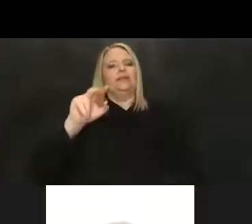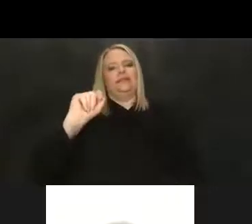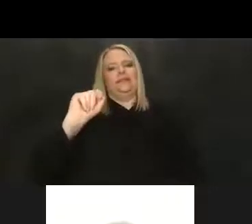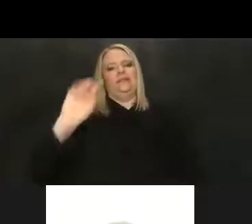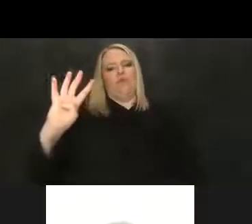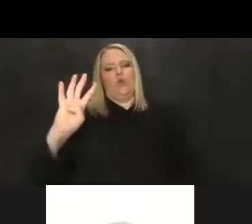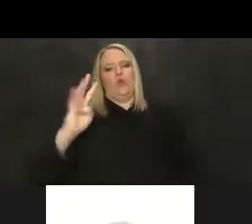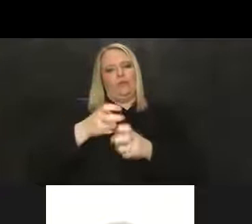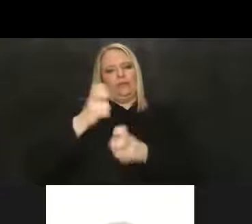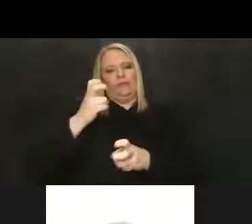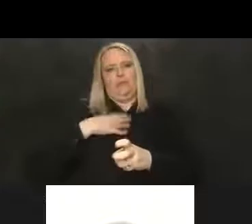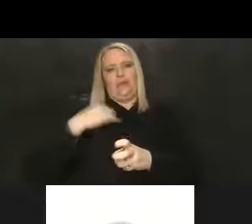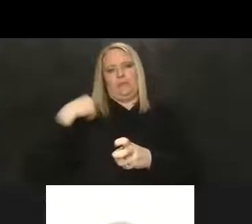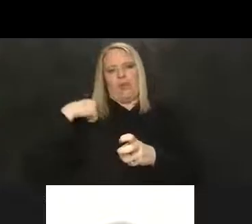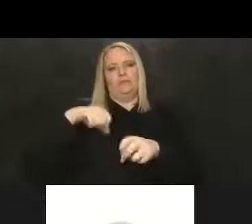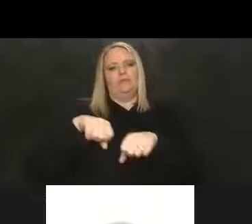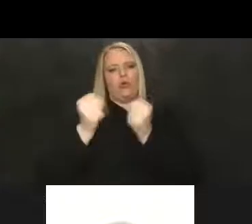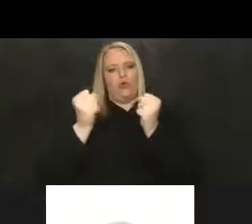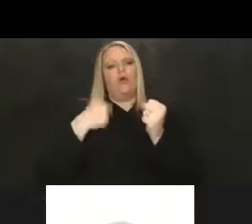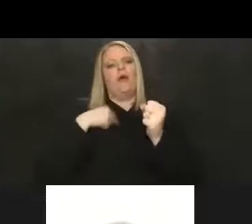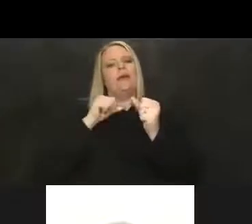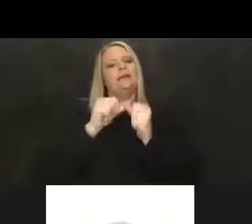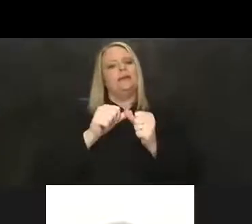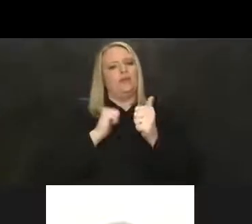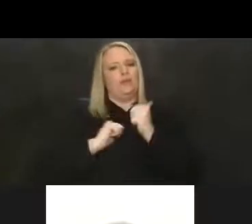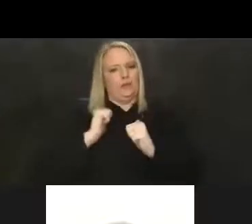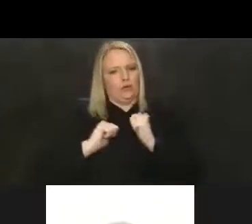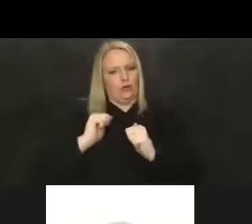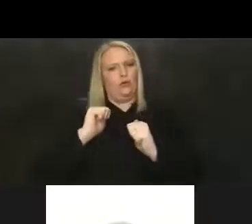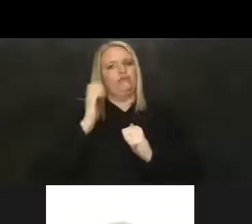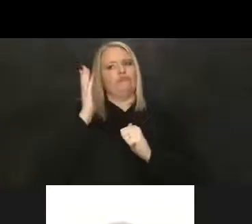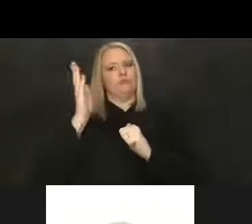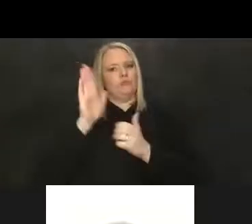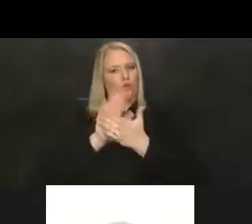I kept doing theater after that in school, and into high school actually,